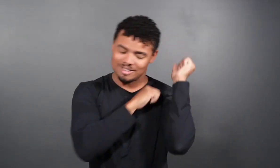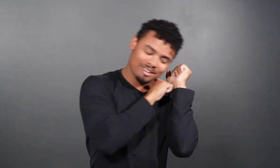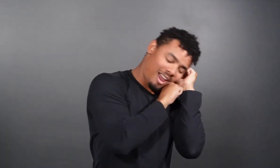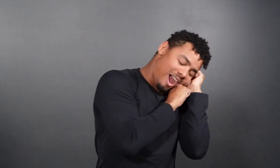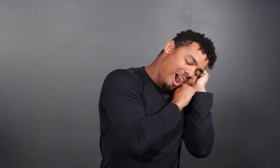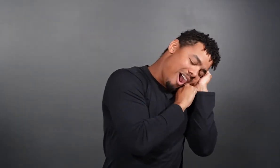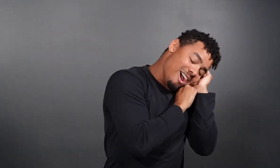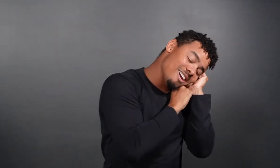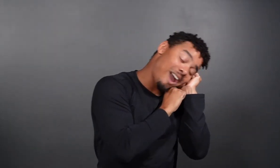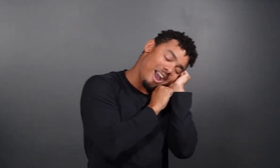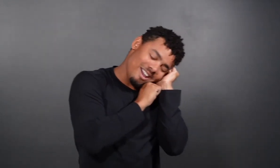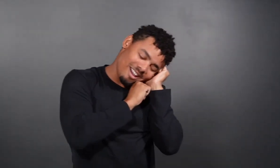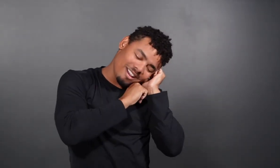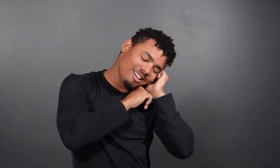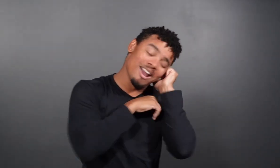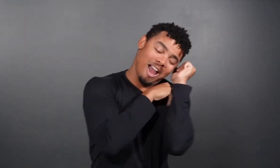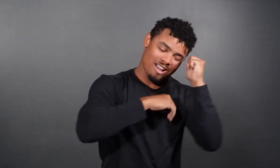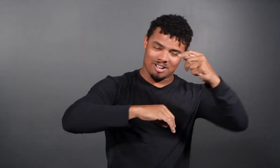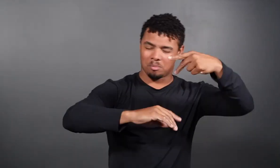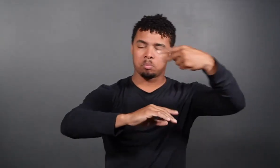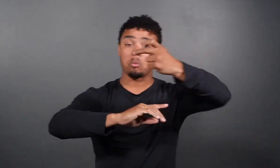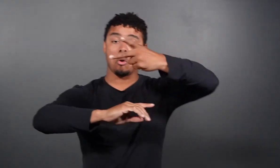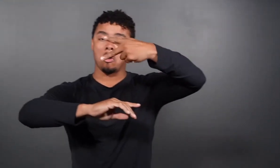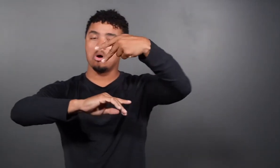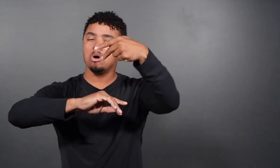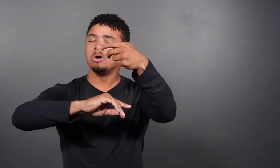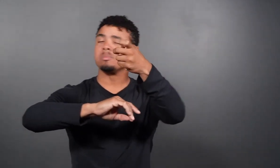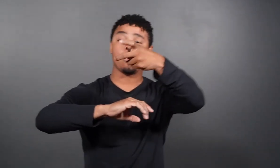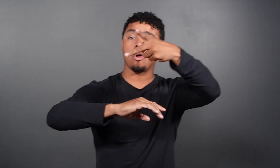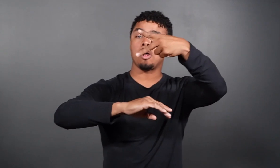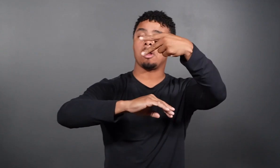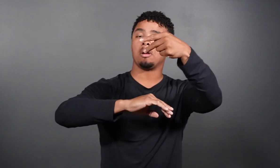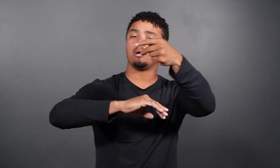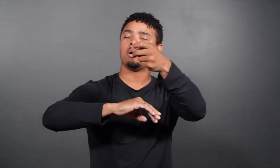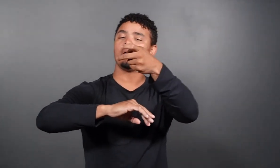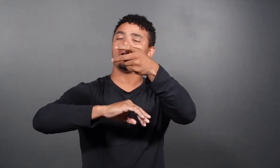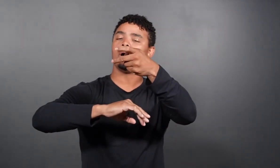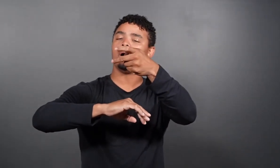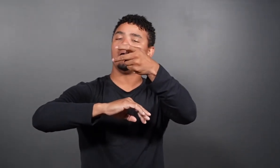of her dream’s beat swaying in the air ‘til she freezes